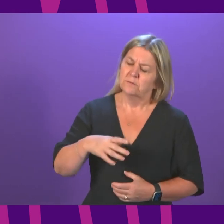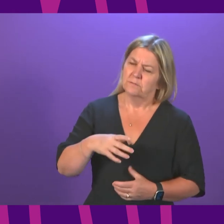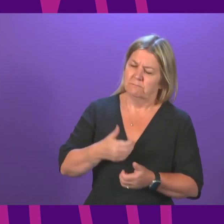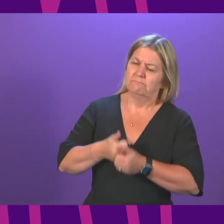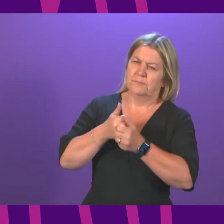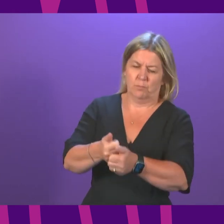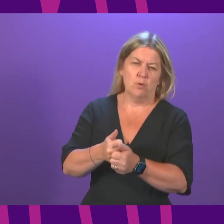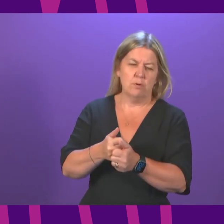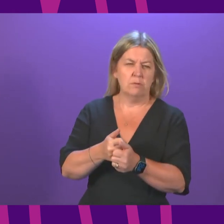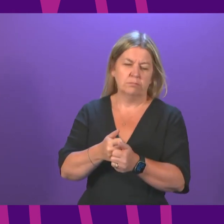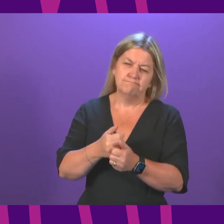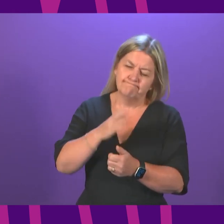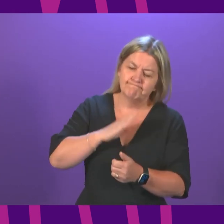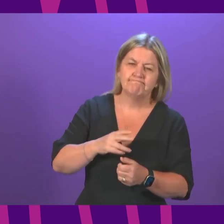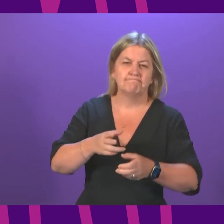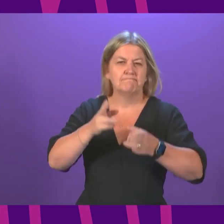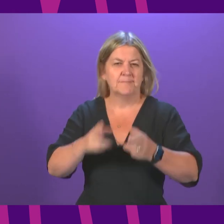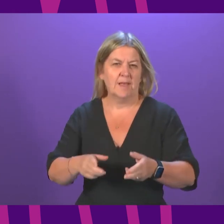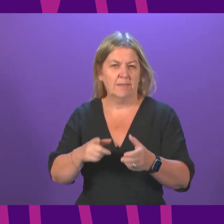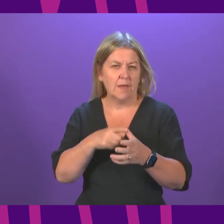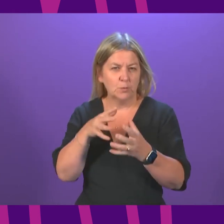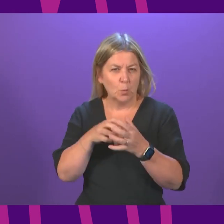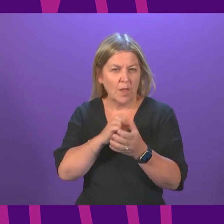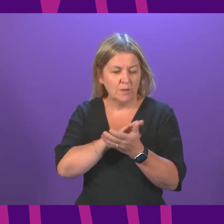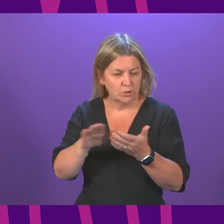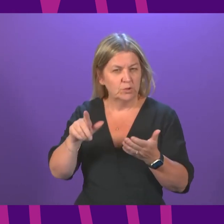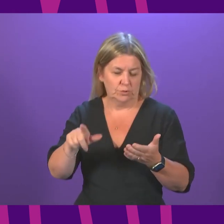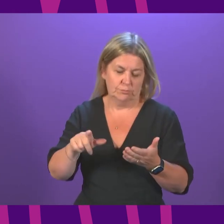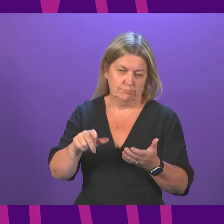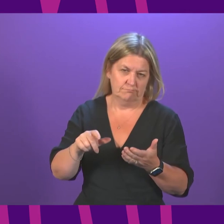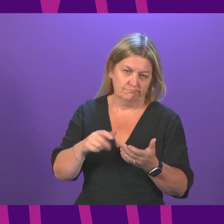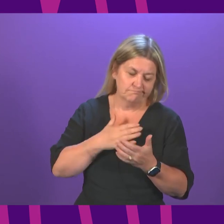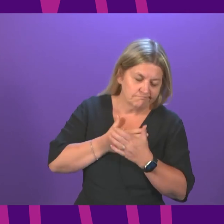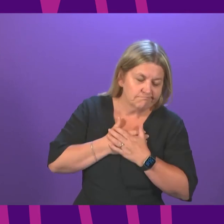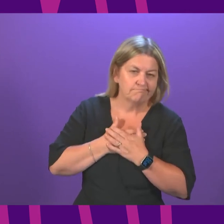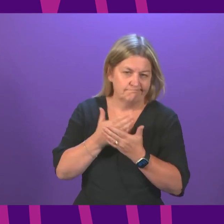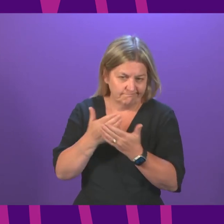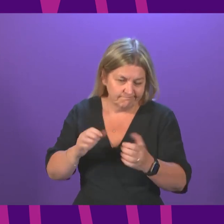Andrew Welsh. He sounds like someone I would like to have met and worked with.